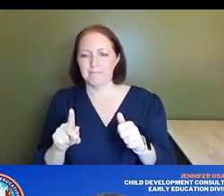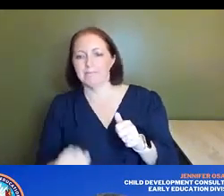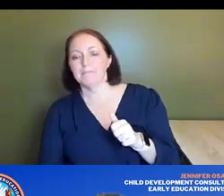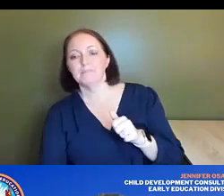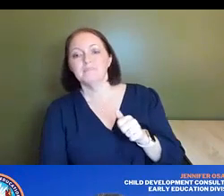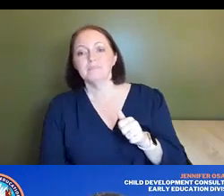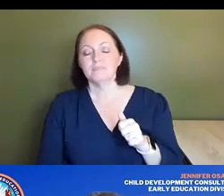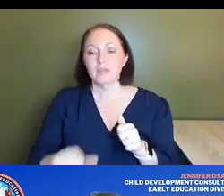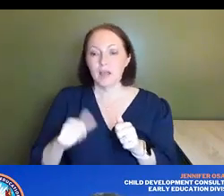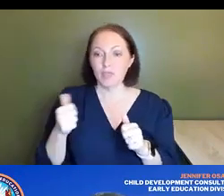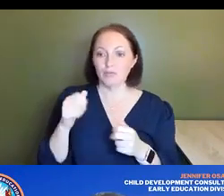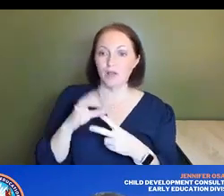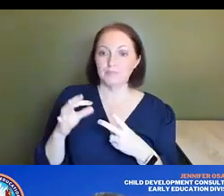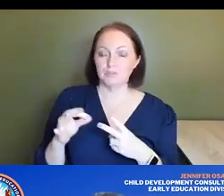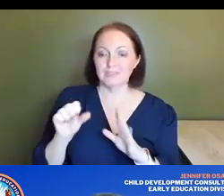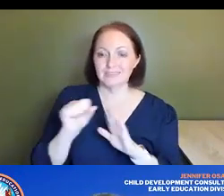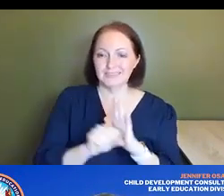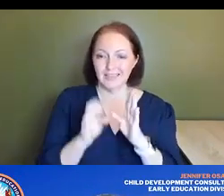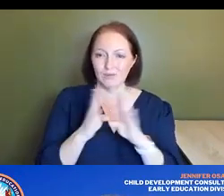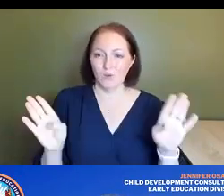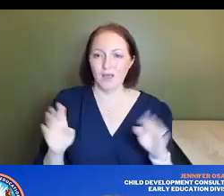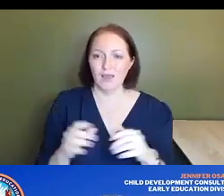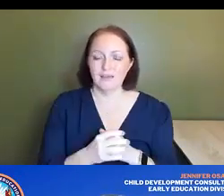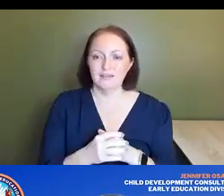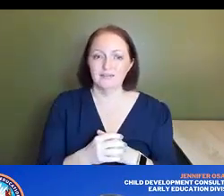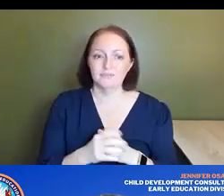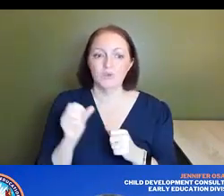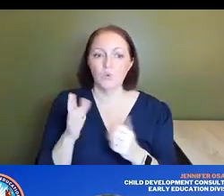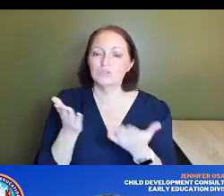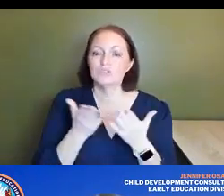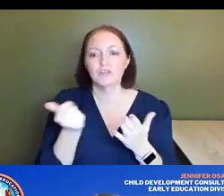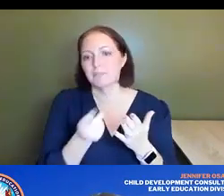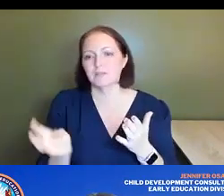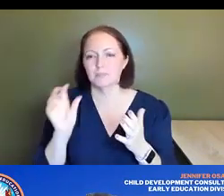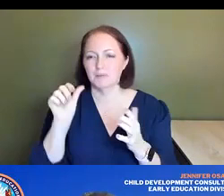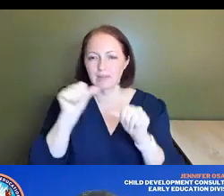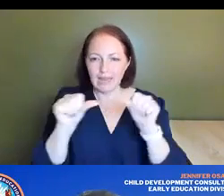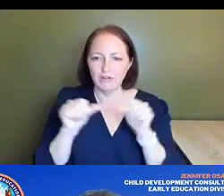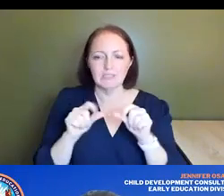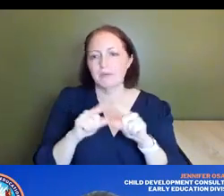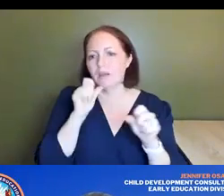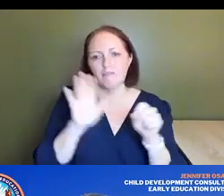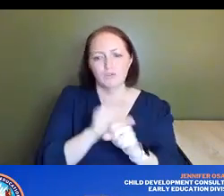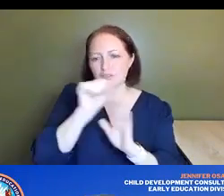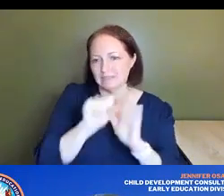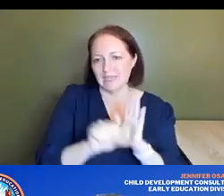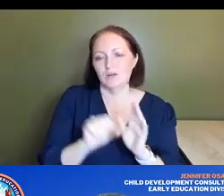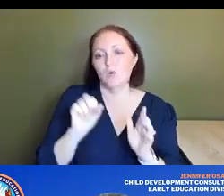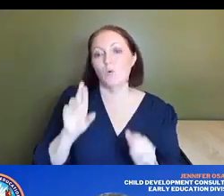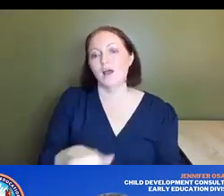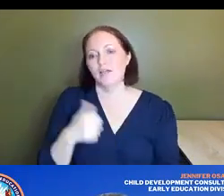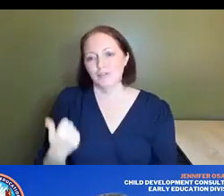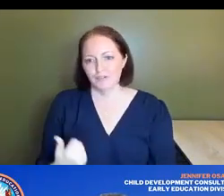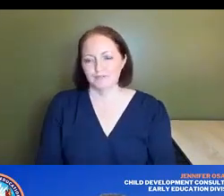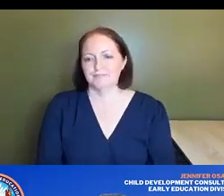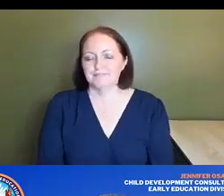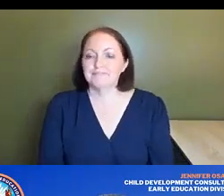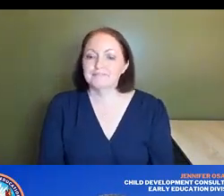in the survey are statewide or serving multiple areas but not statewide or other. In question